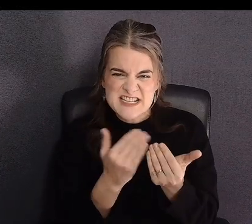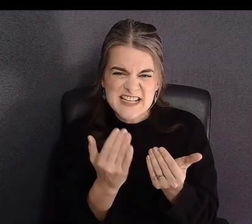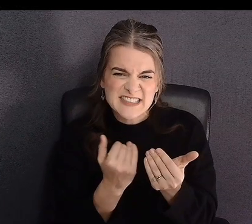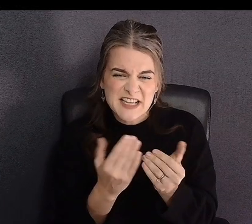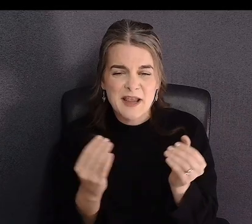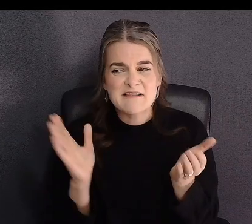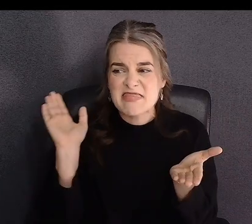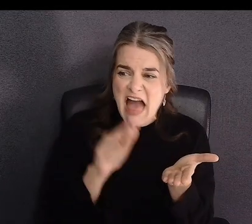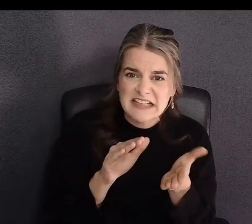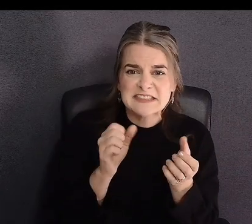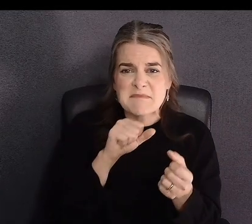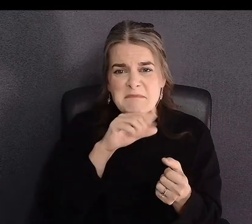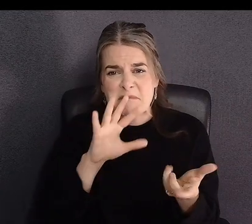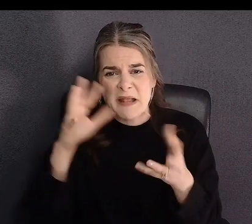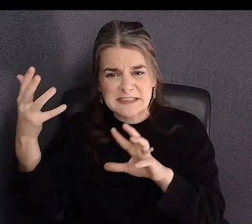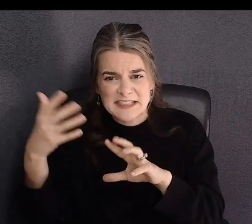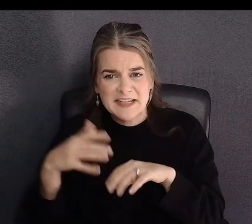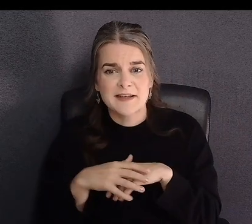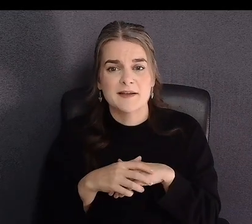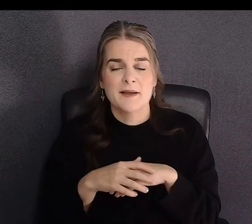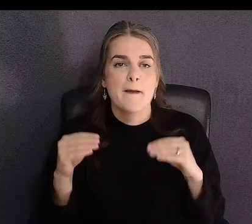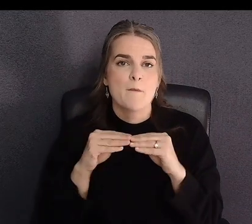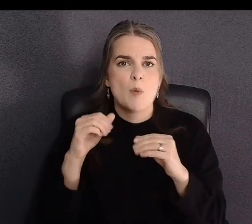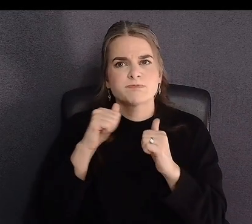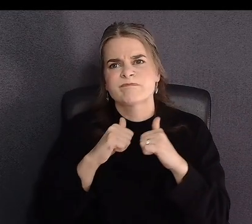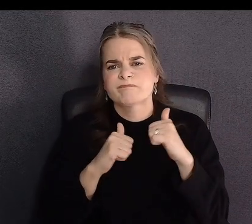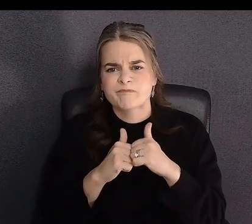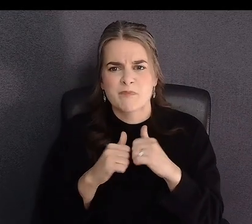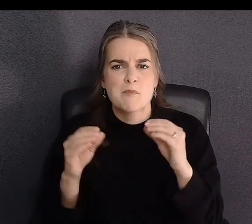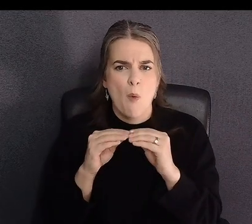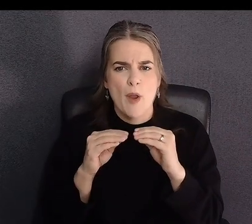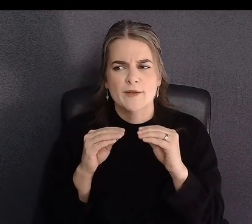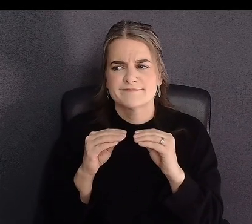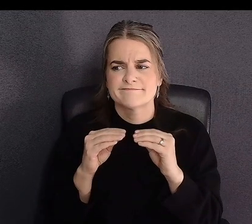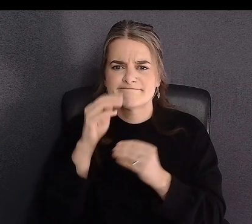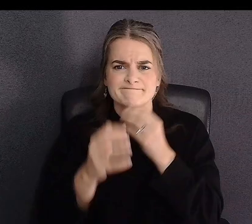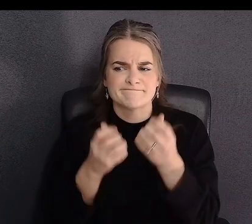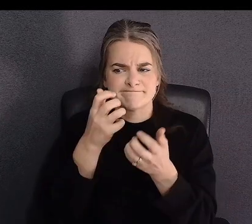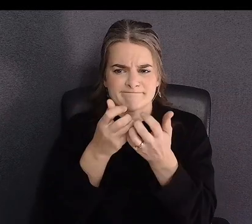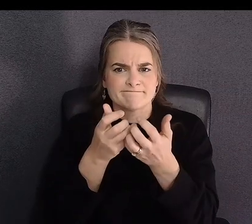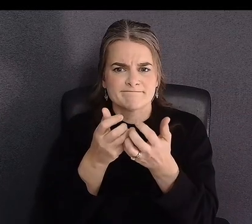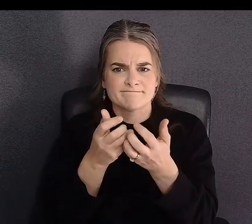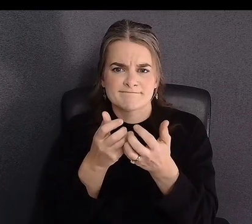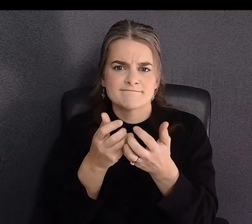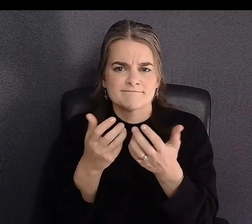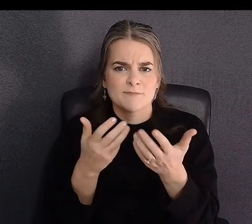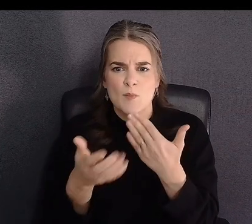messy, very structured and adaptable to what you're working on.